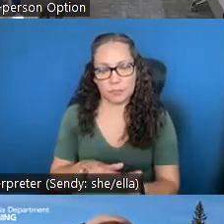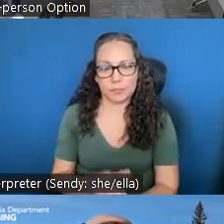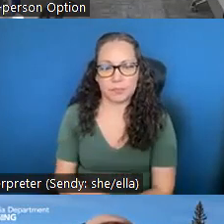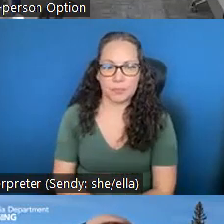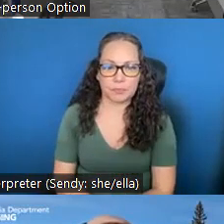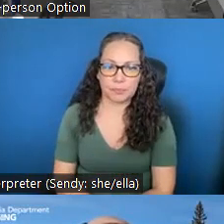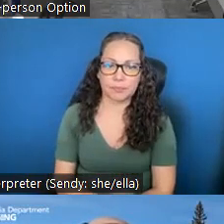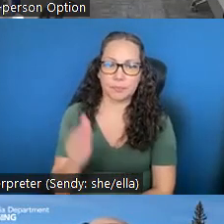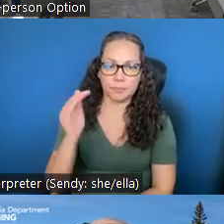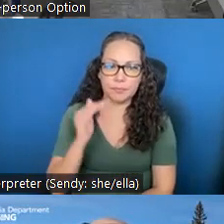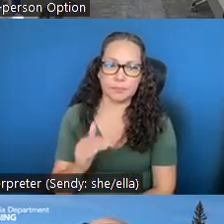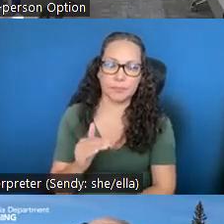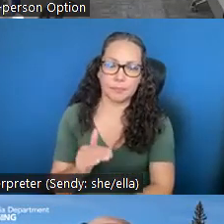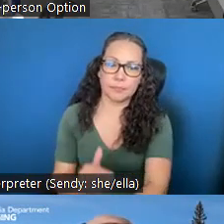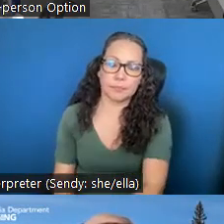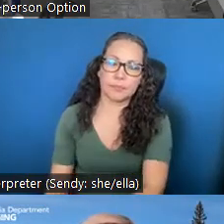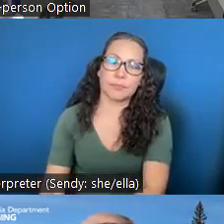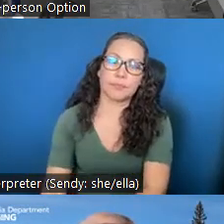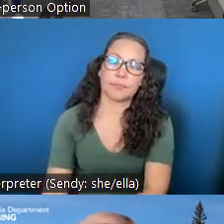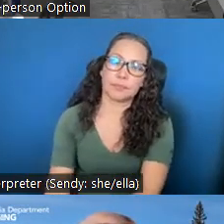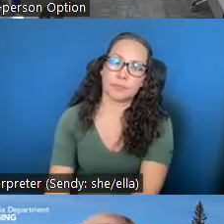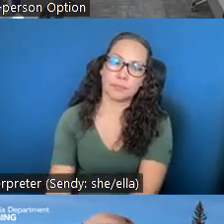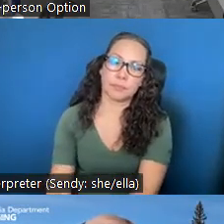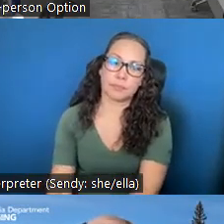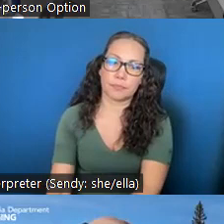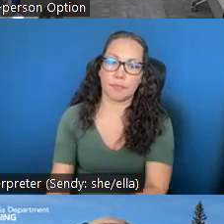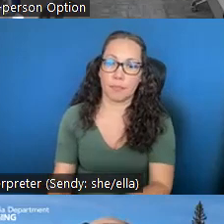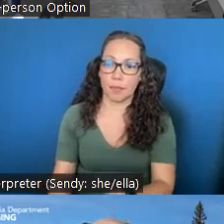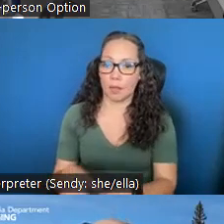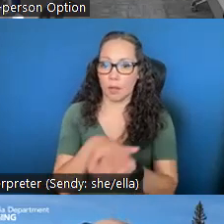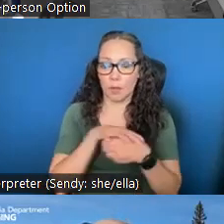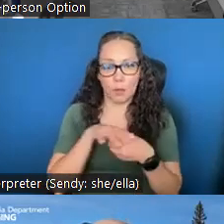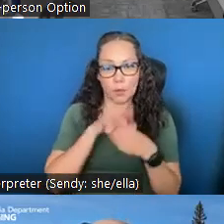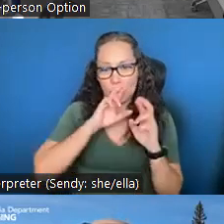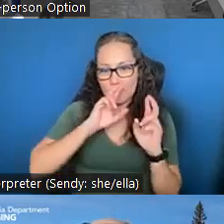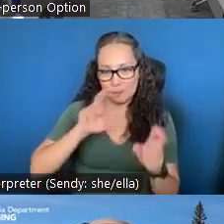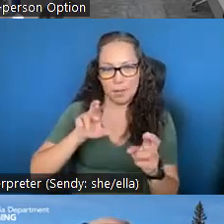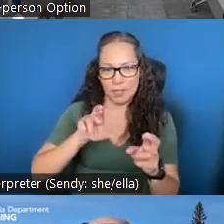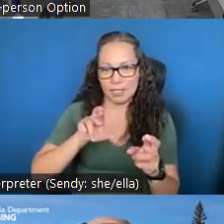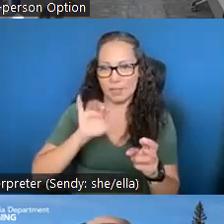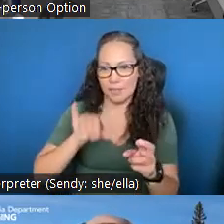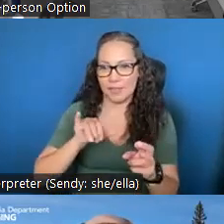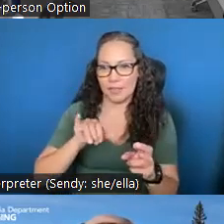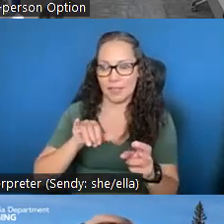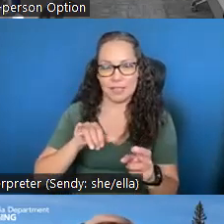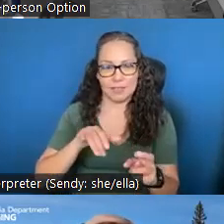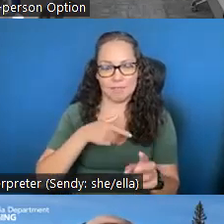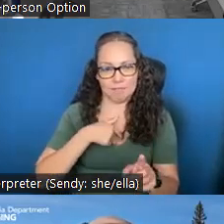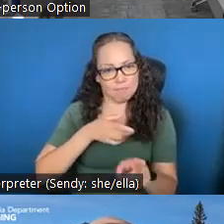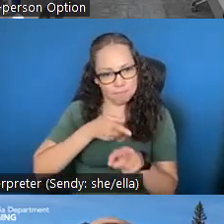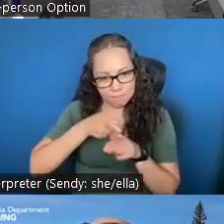next slide locally responsive this is at the heart of the California aging Network in our Tria is to